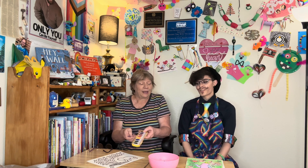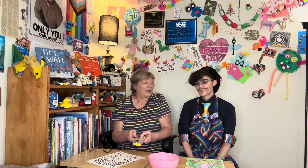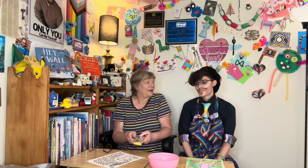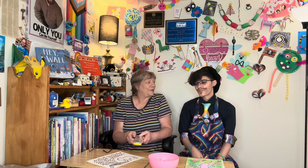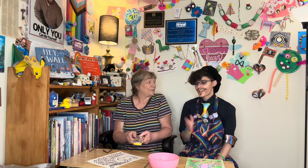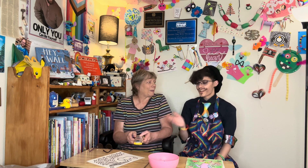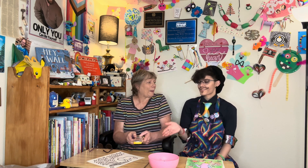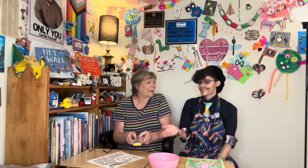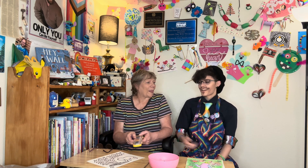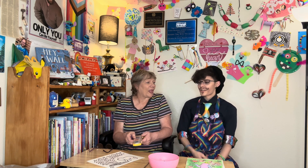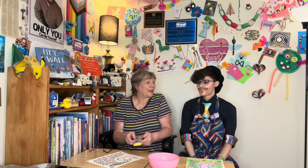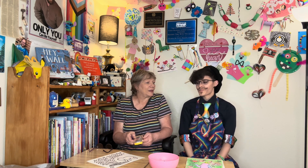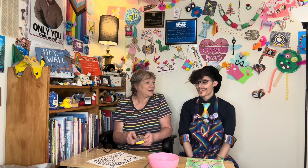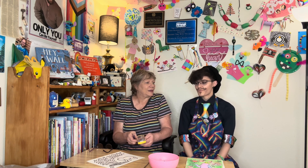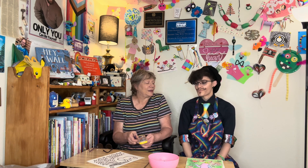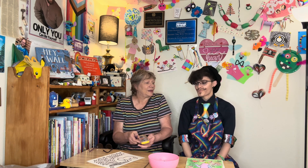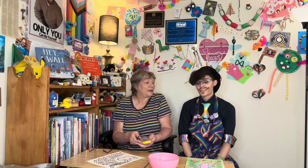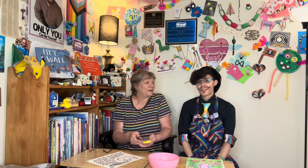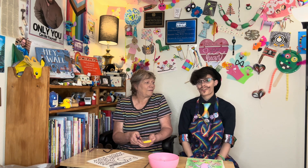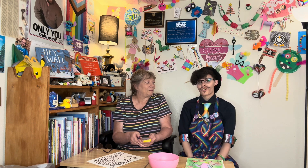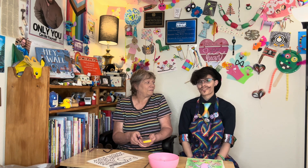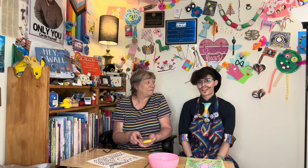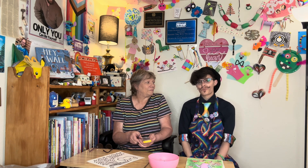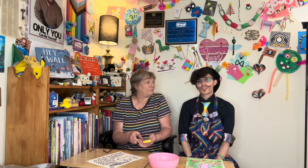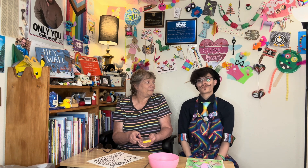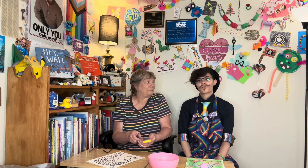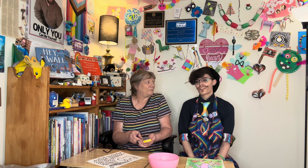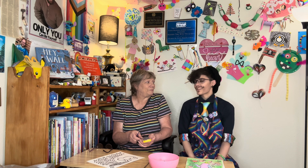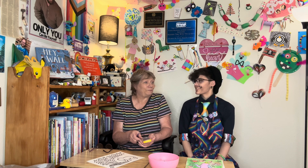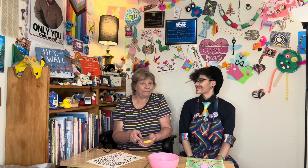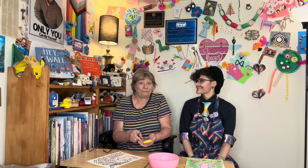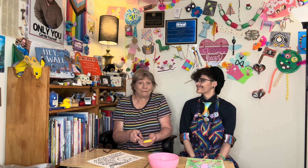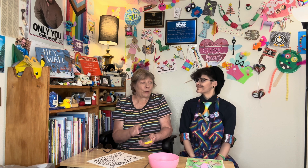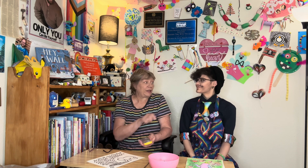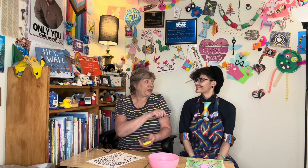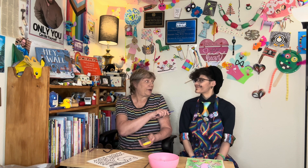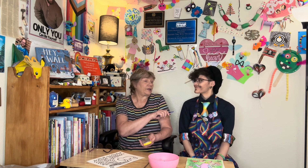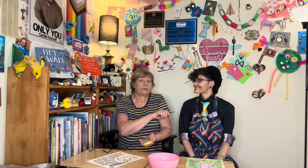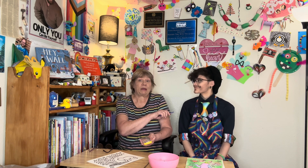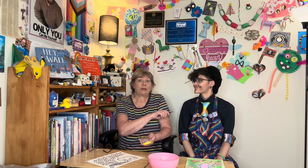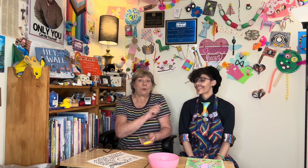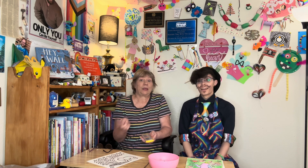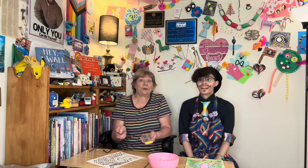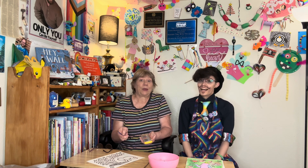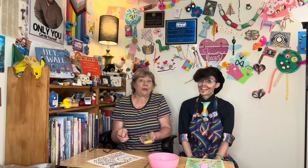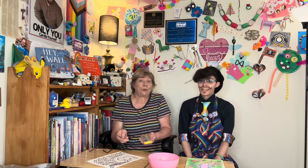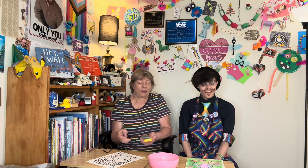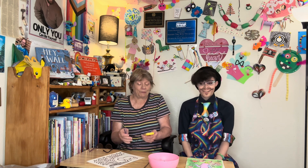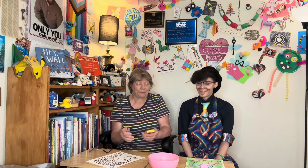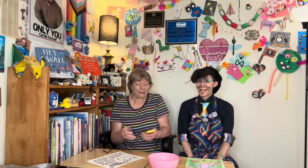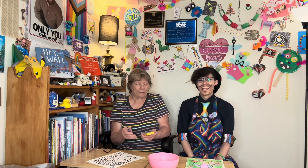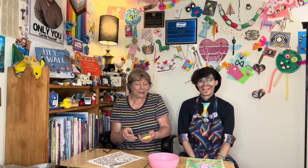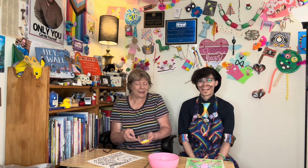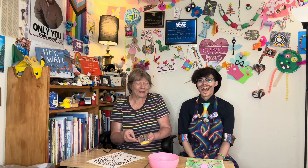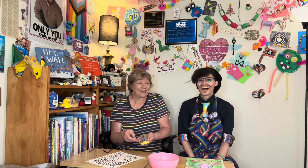to recreate some Keith Haring art that I quite enjoy. BARB: Quite the artist, by the way. KAI: Yeah! I